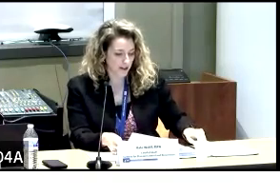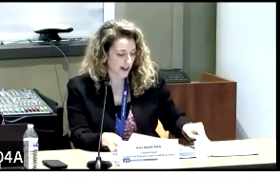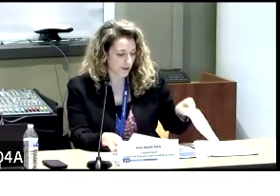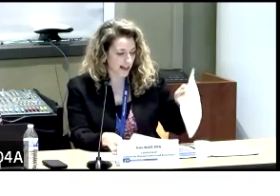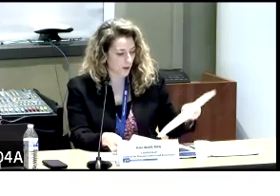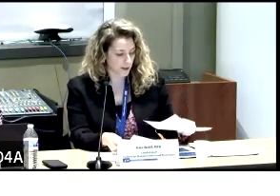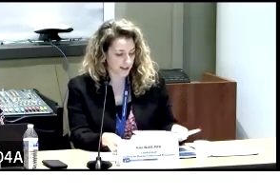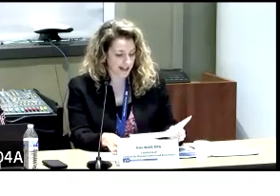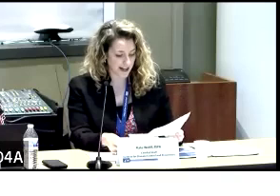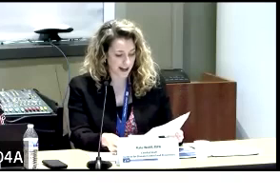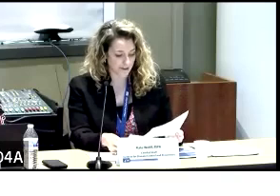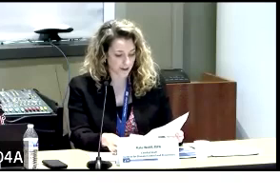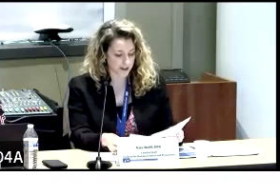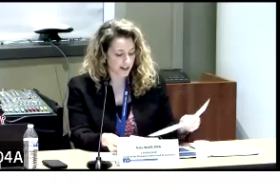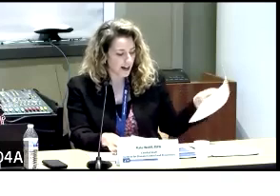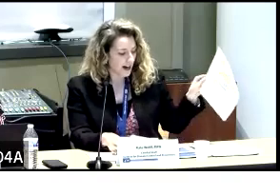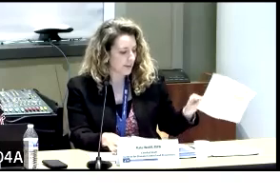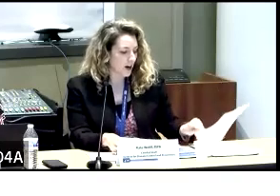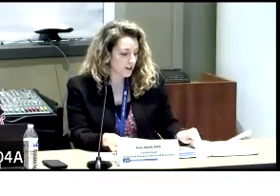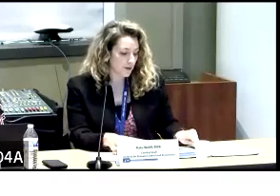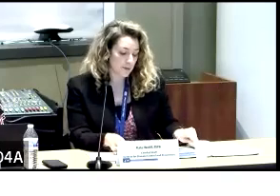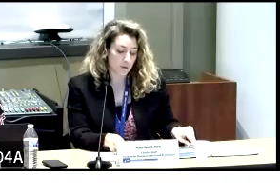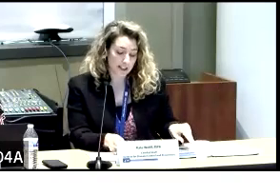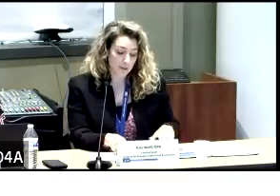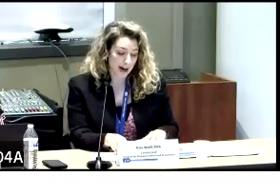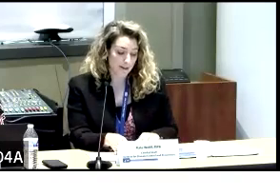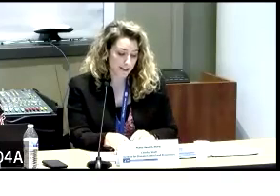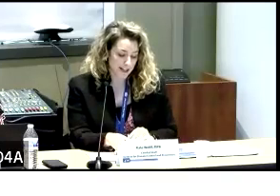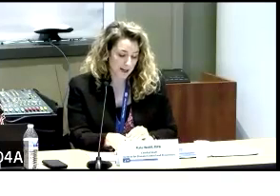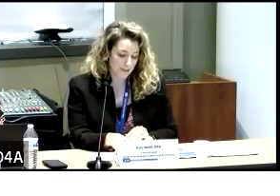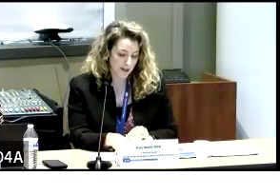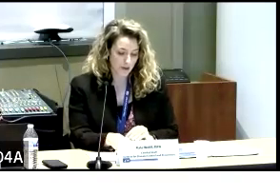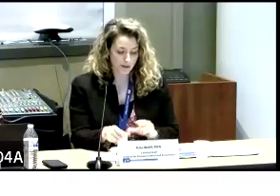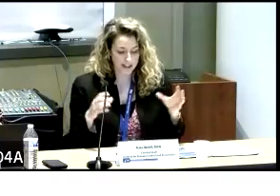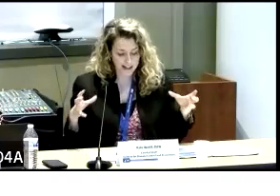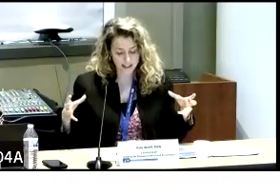So that really helps our data efforts. I also am really proud of the team sort of connected